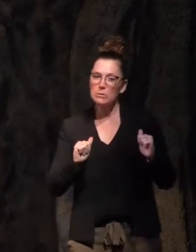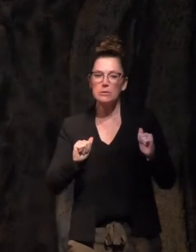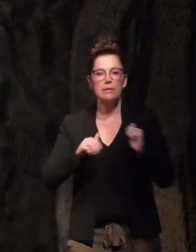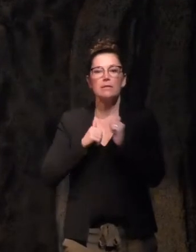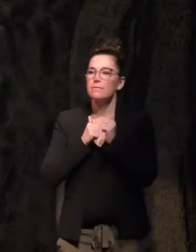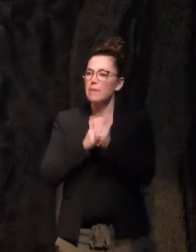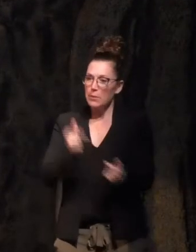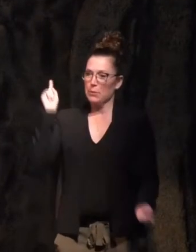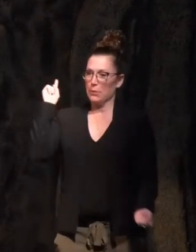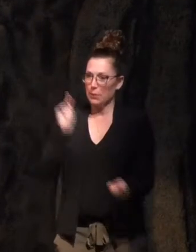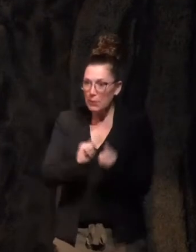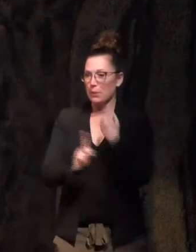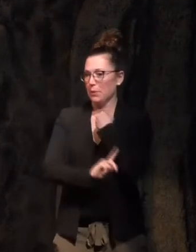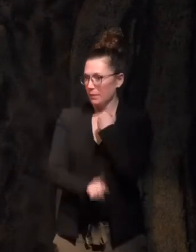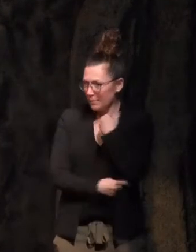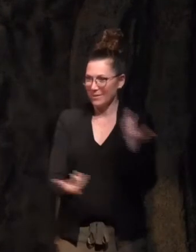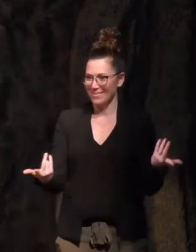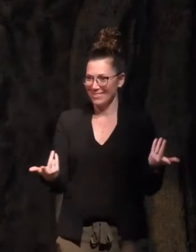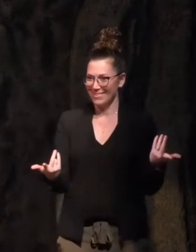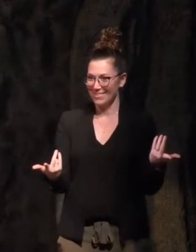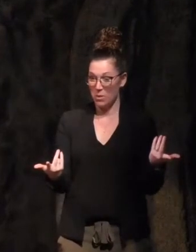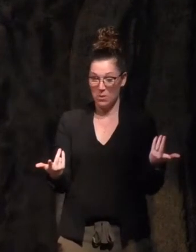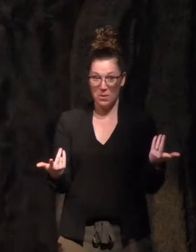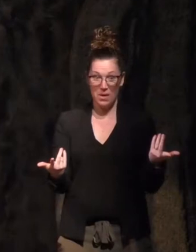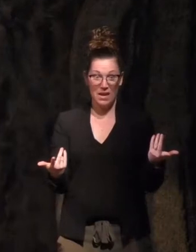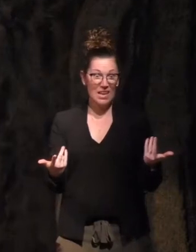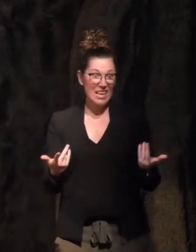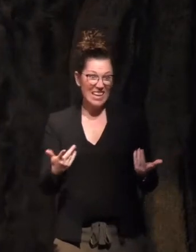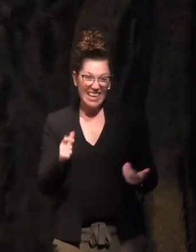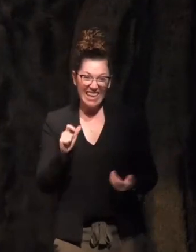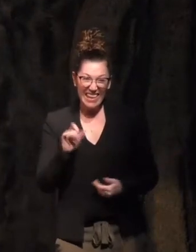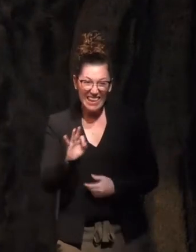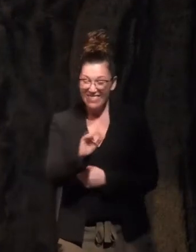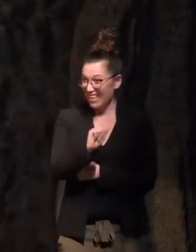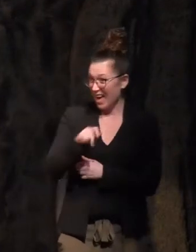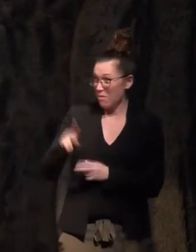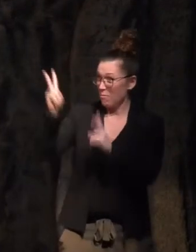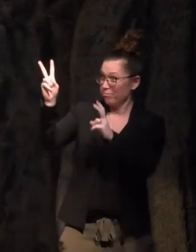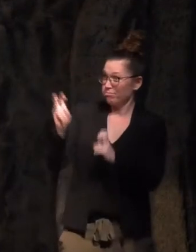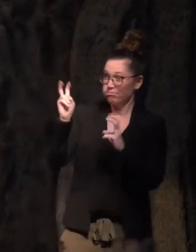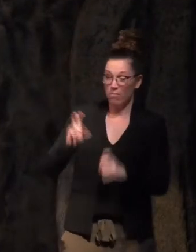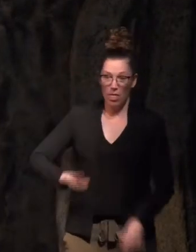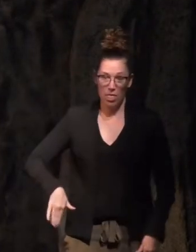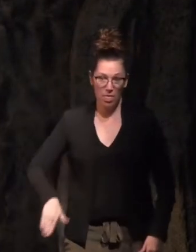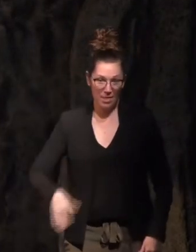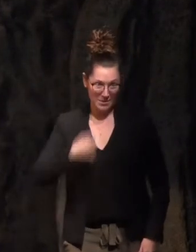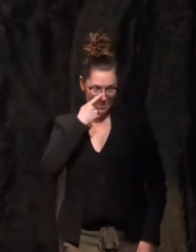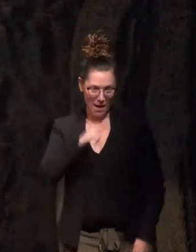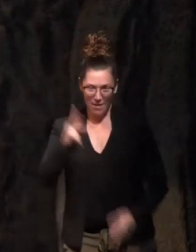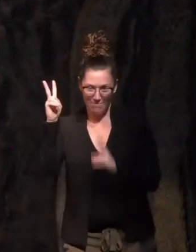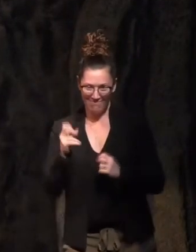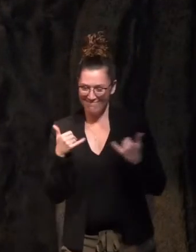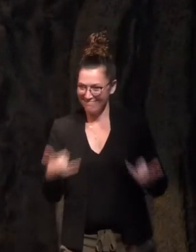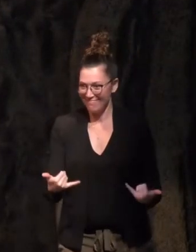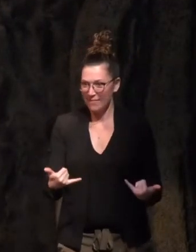so if you haven't already downloaded it, if you could and start playing with it, and let us know what works, what doesn't work,